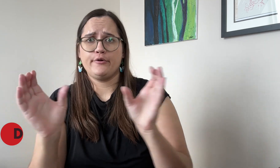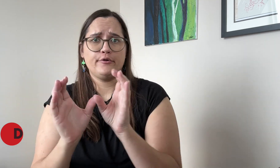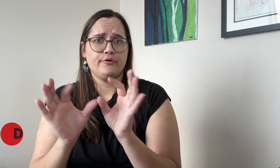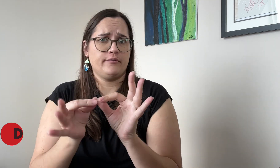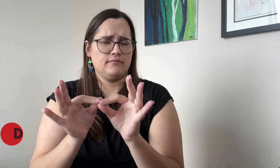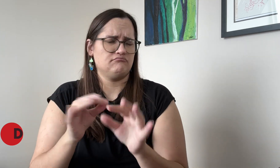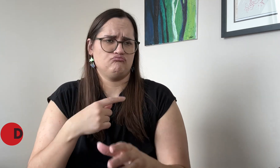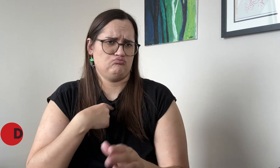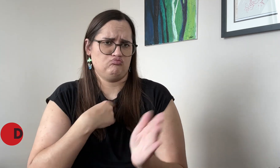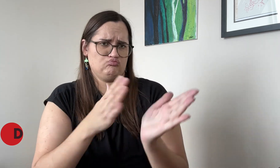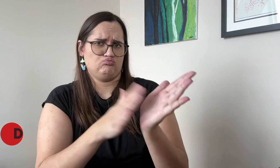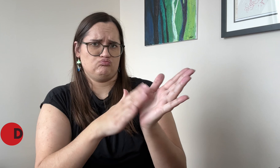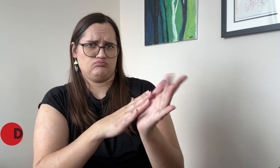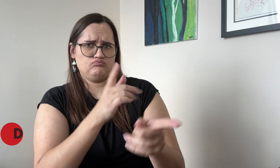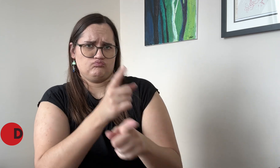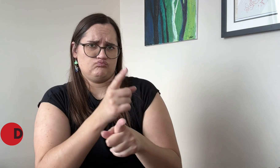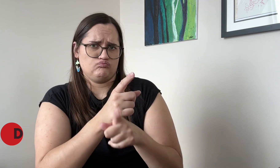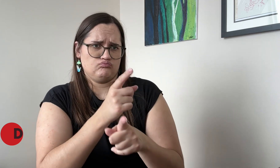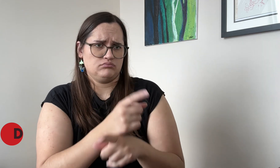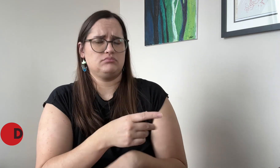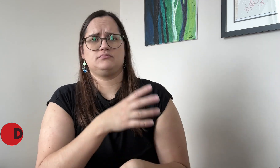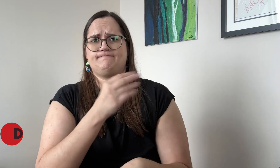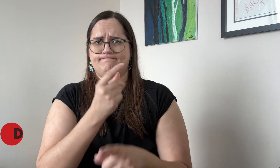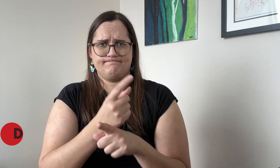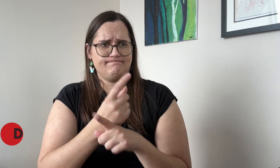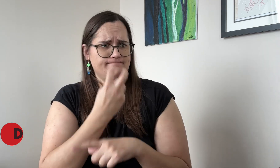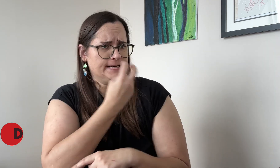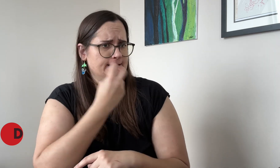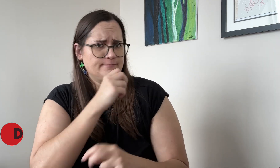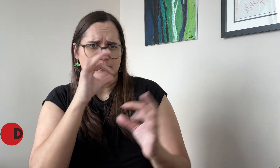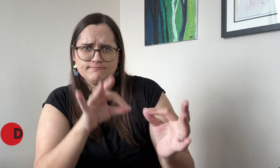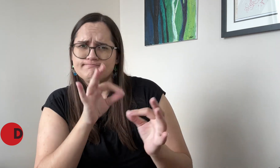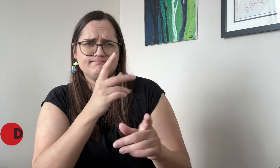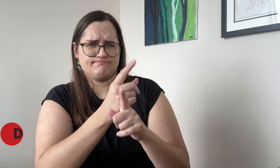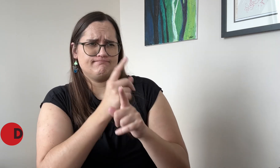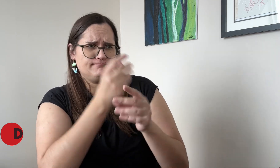and friends or non-certified interpreters and that lipreading is not always appropriate.